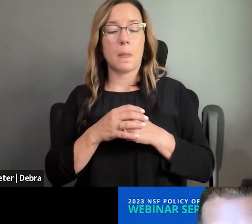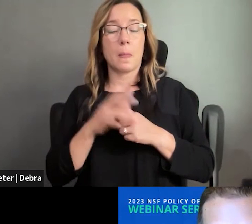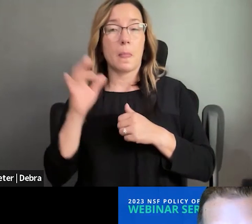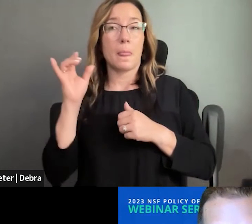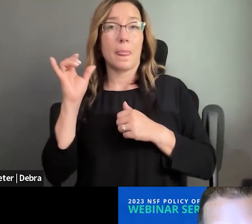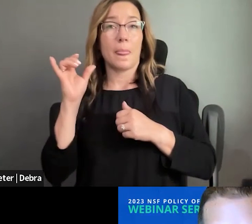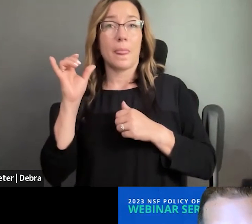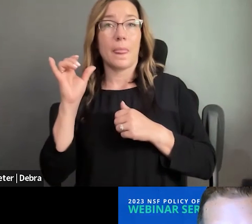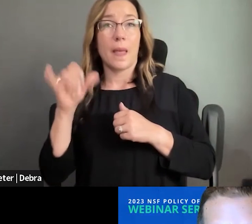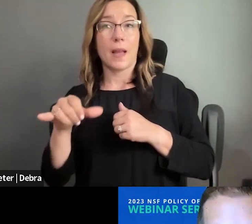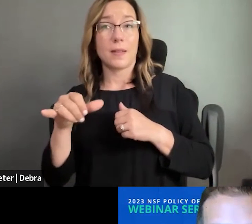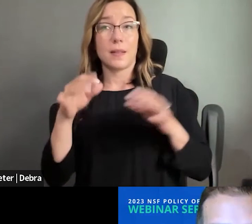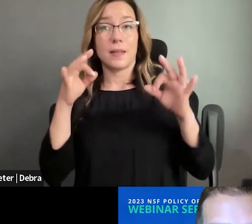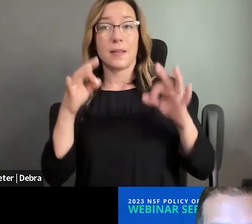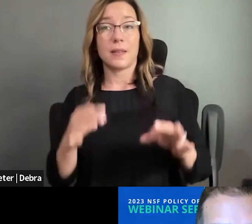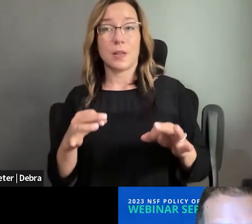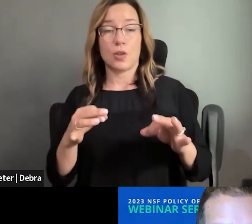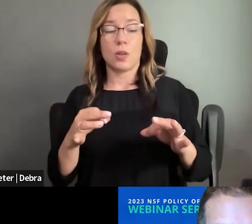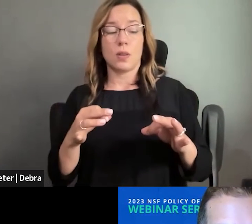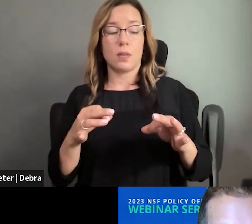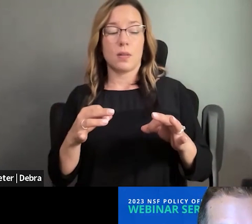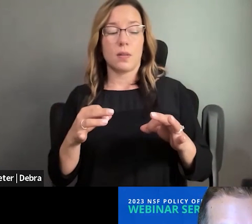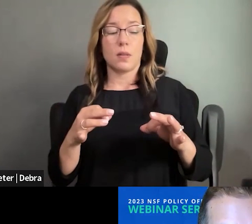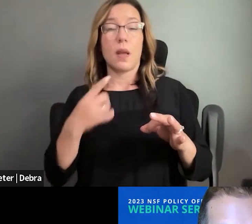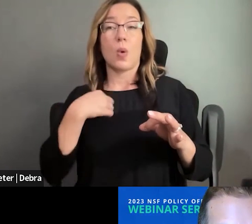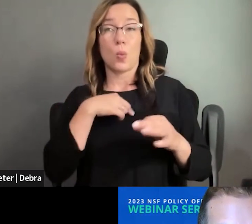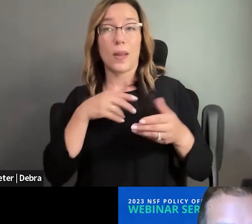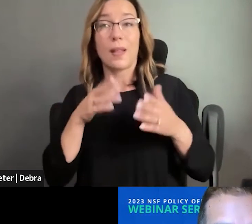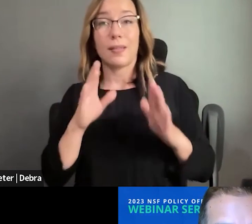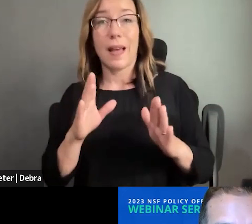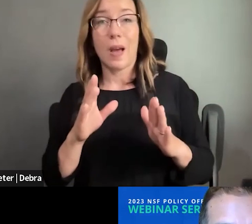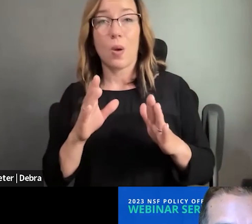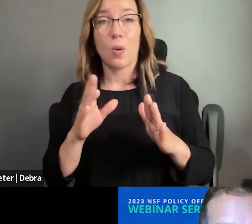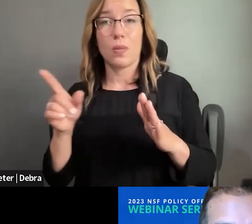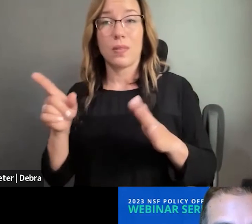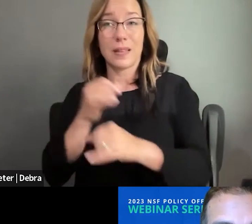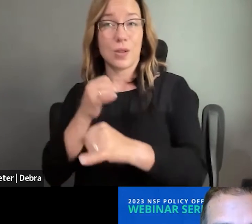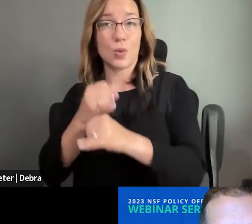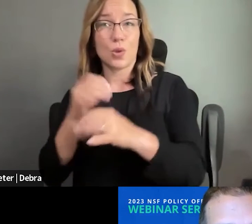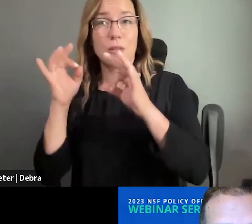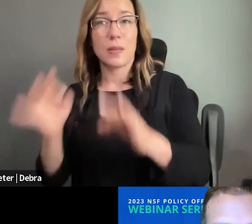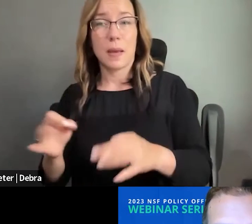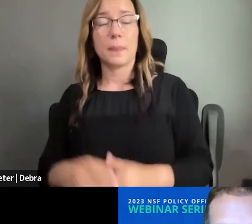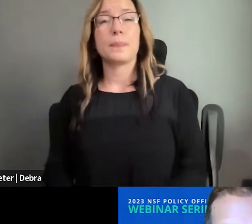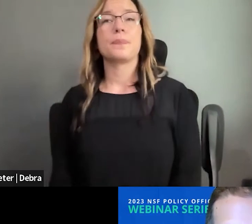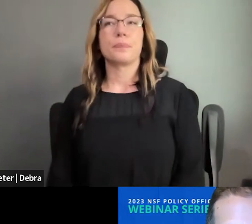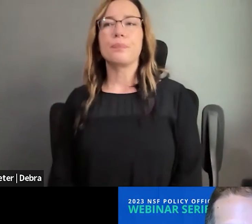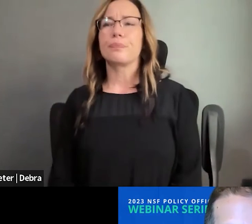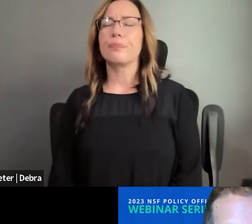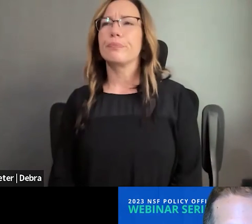made that we allow to be made by the institution. Jeremy Leffler: I think we've touched on most of